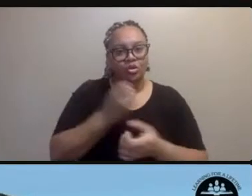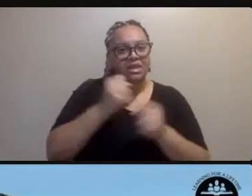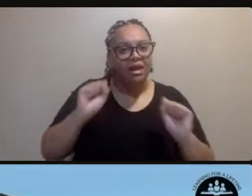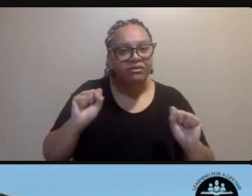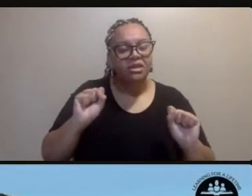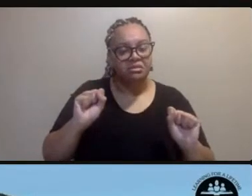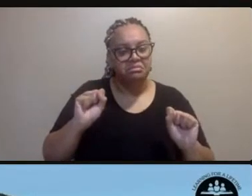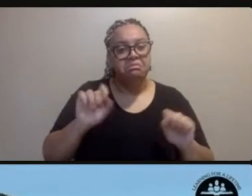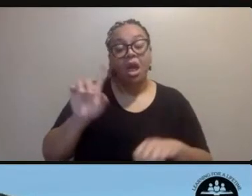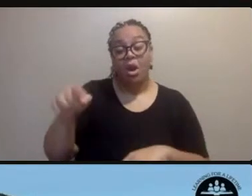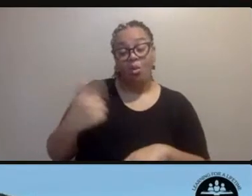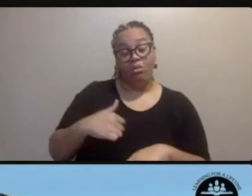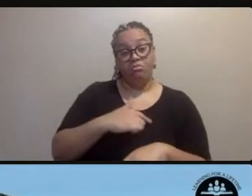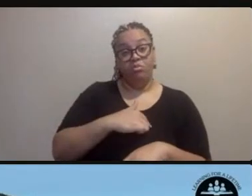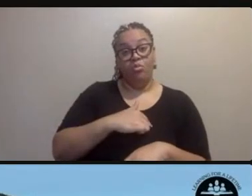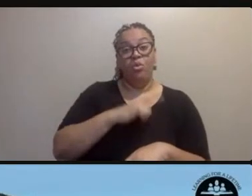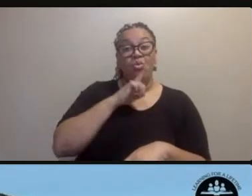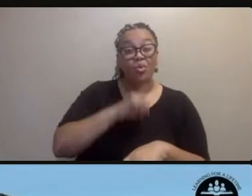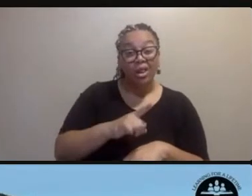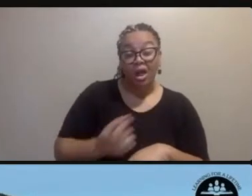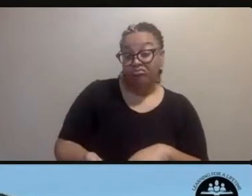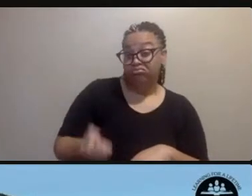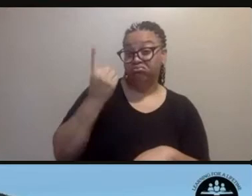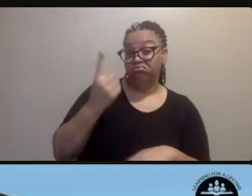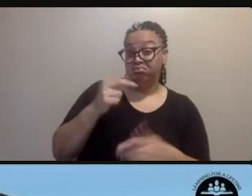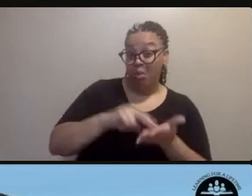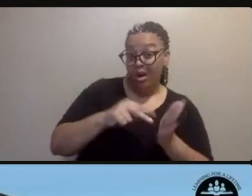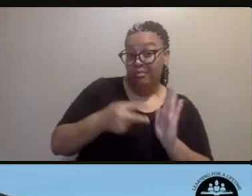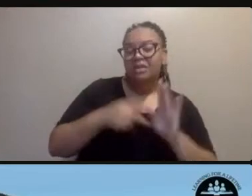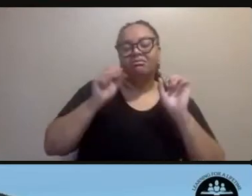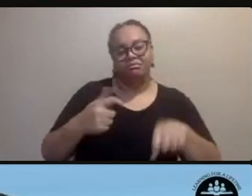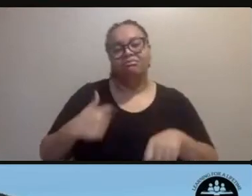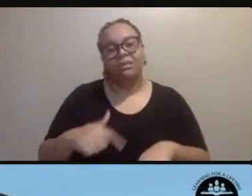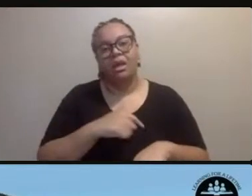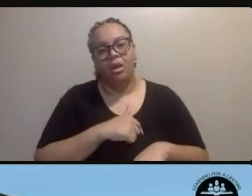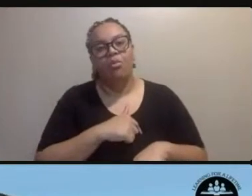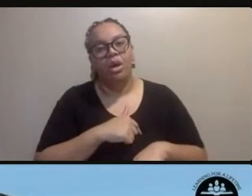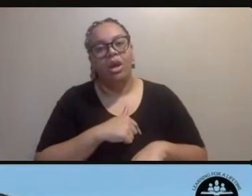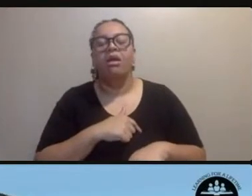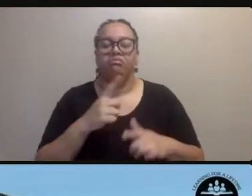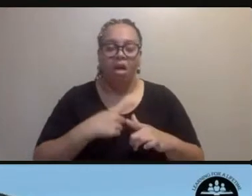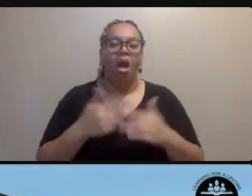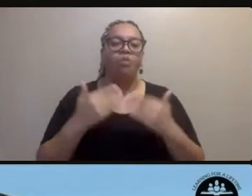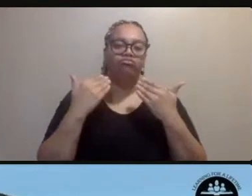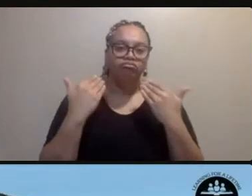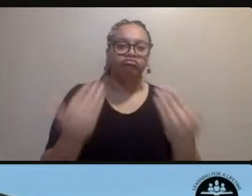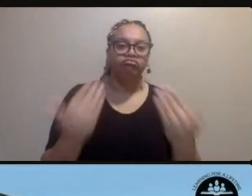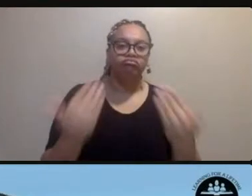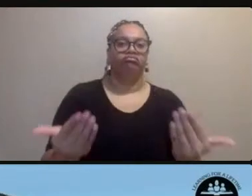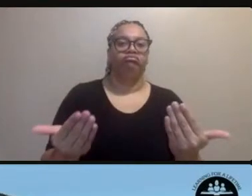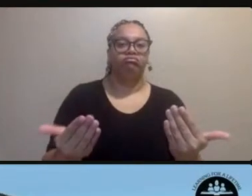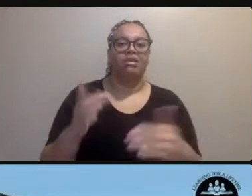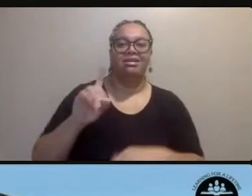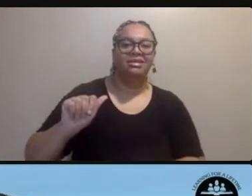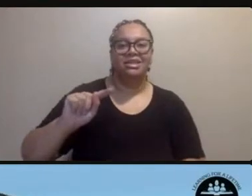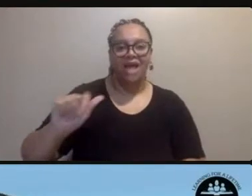IS UPON UPON HOW WE DEFINE THAT